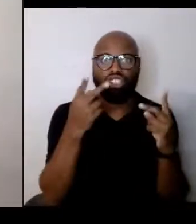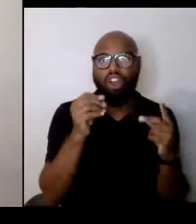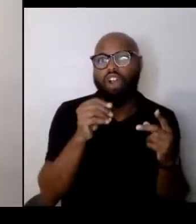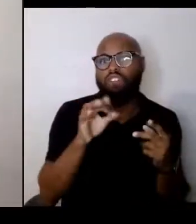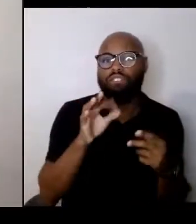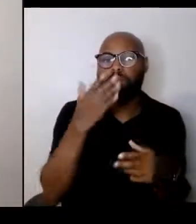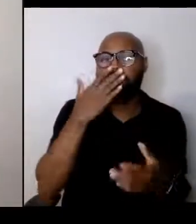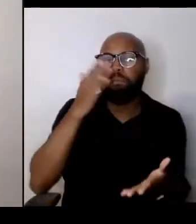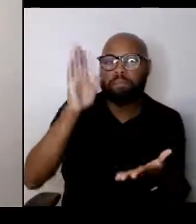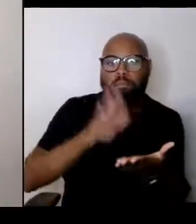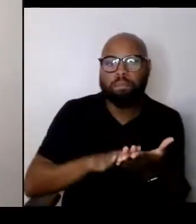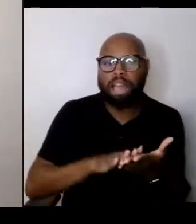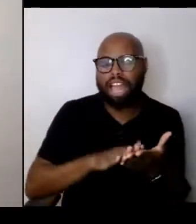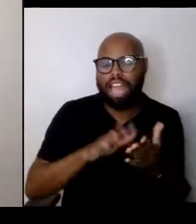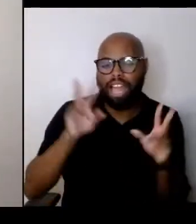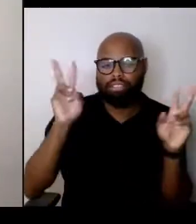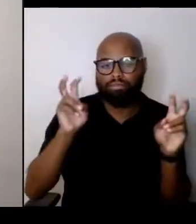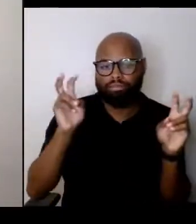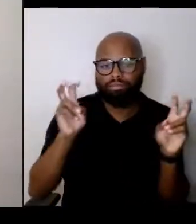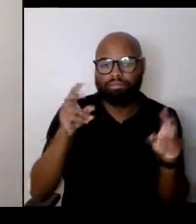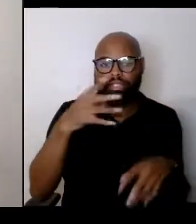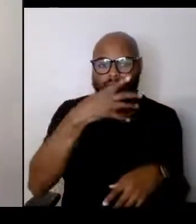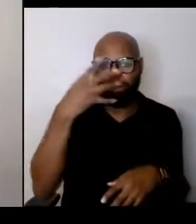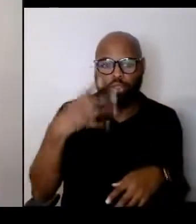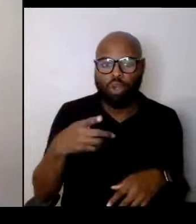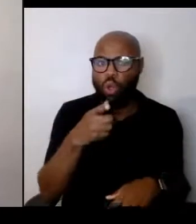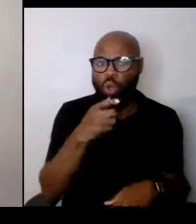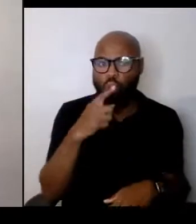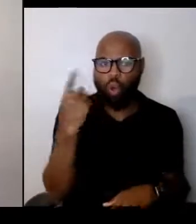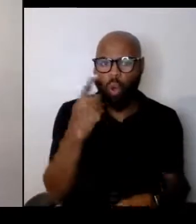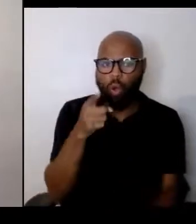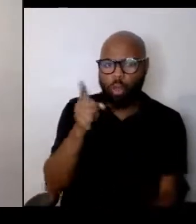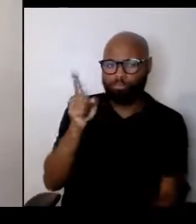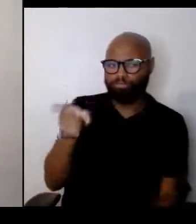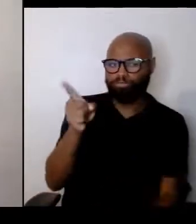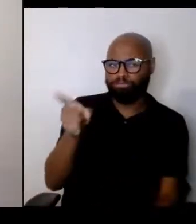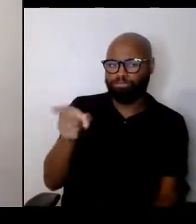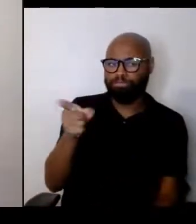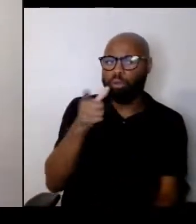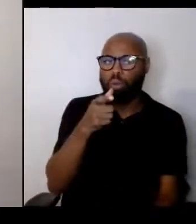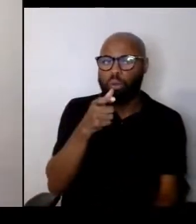I feel like who are they always pointing fingers at, right? They're pointing at fingers at countries